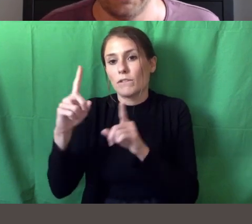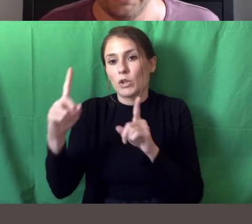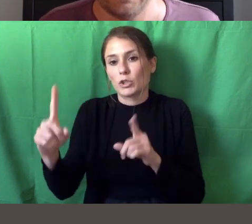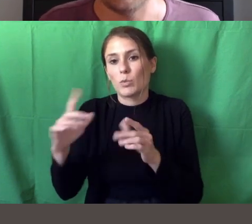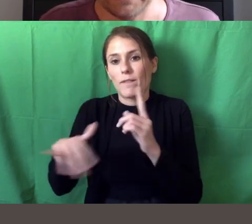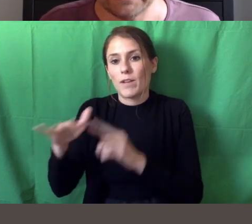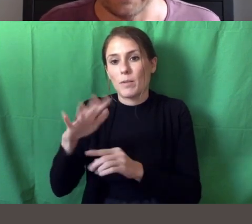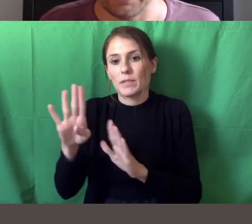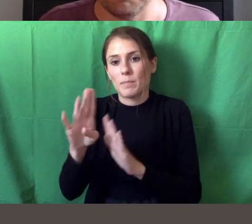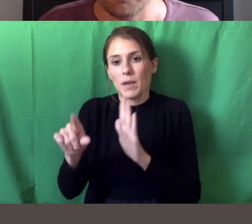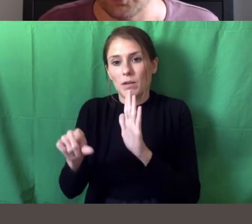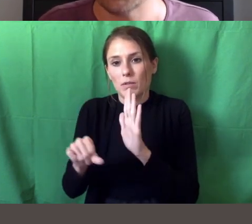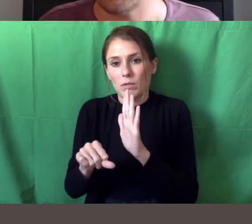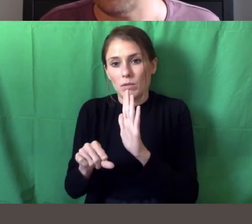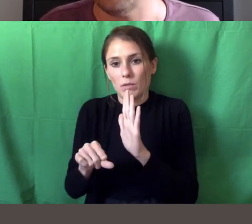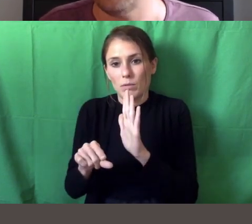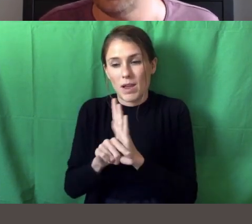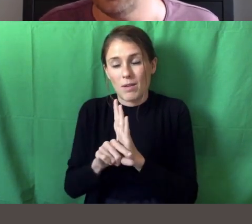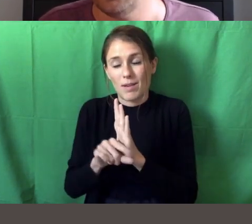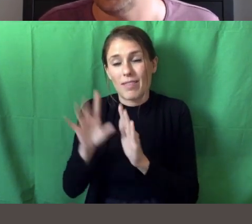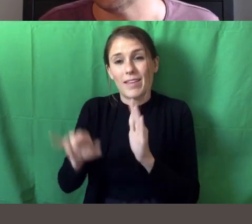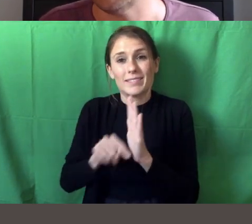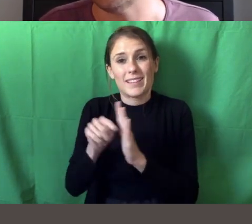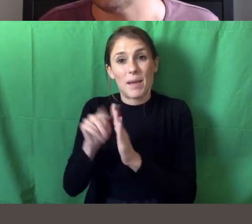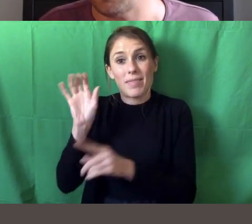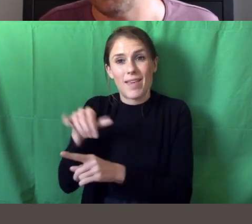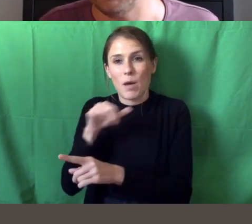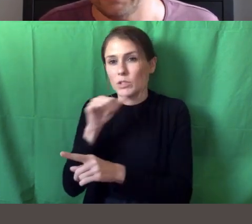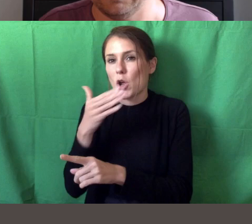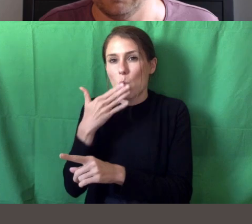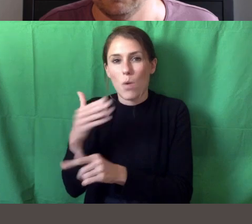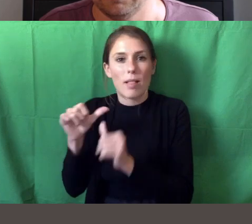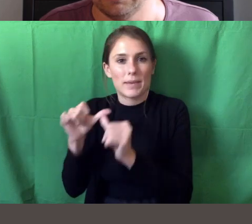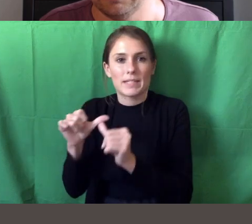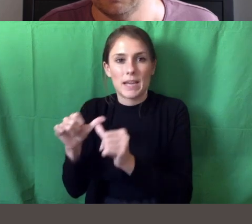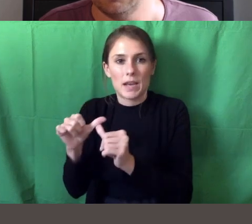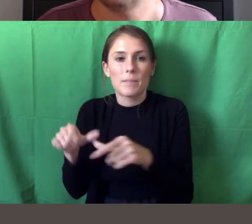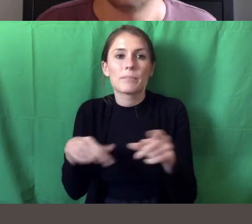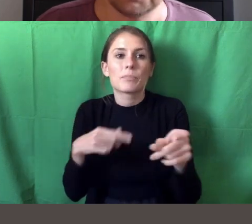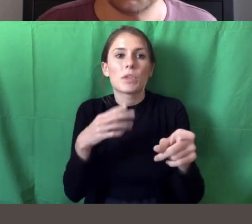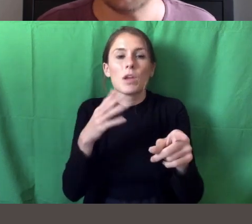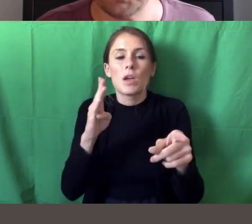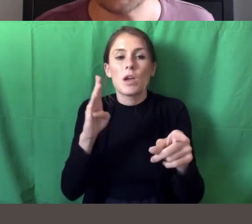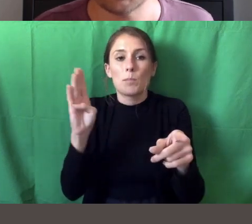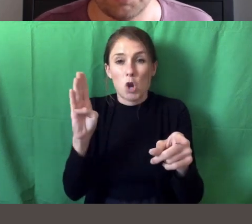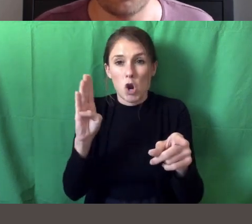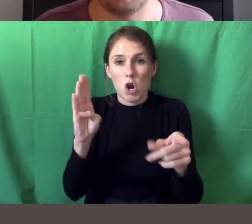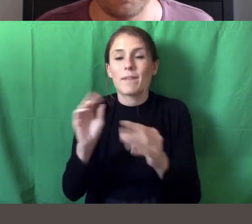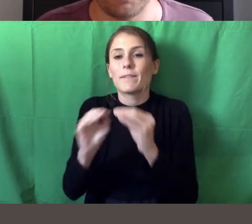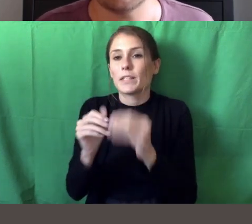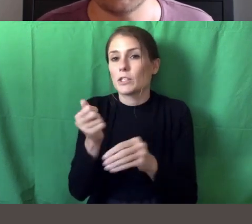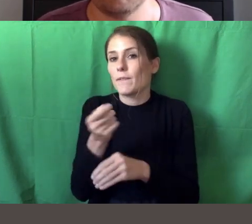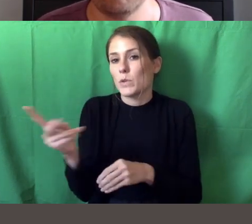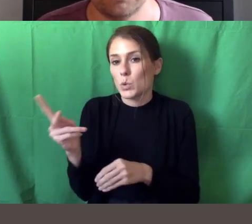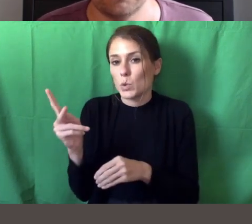virtual environments in the background. At that time, virtualenv was not well maintained.